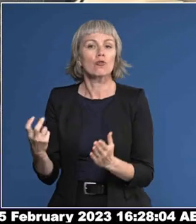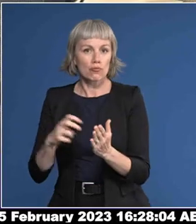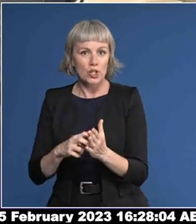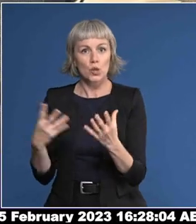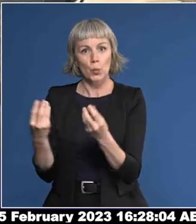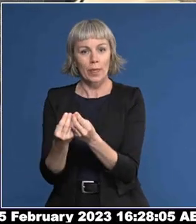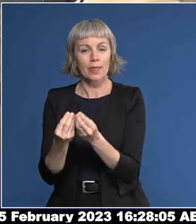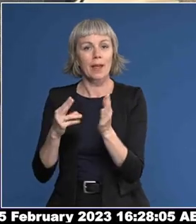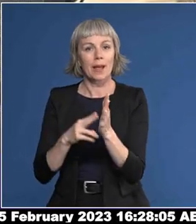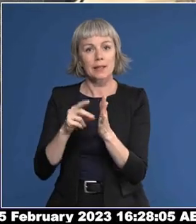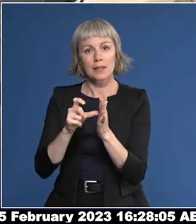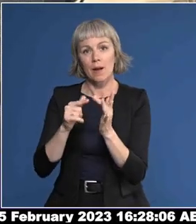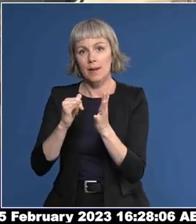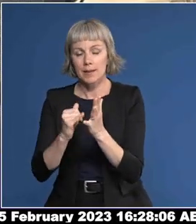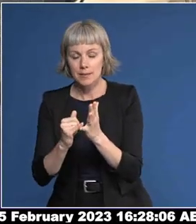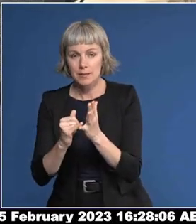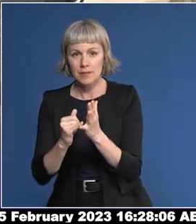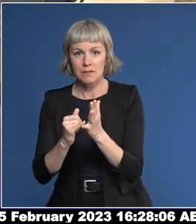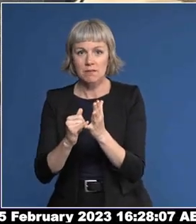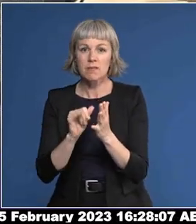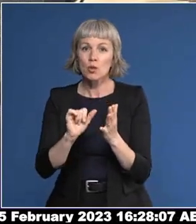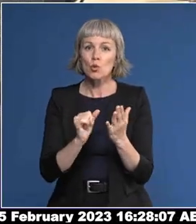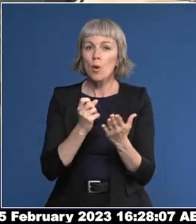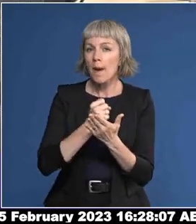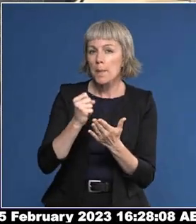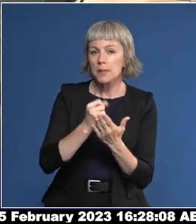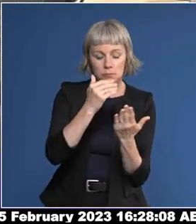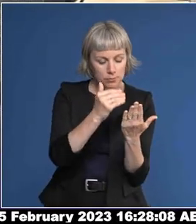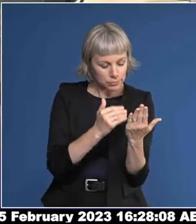You have given us some figures of how much it costs to go through that registration, an